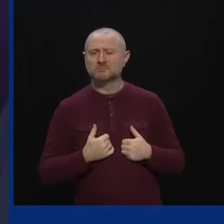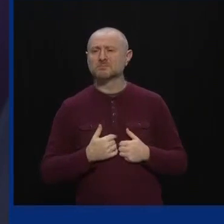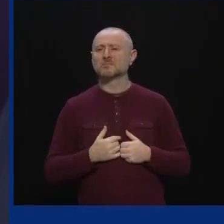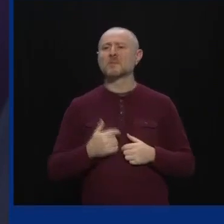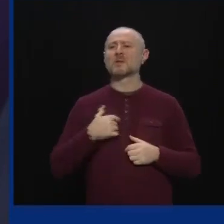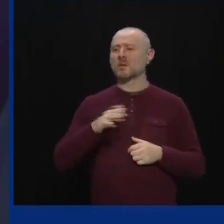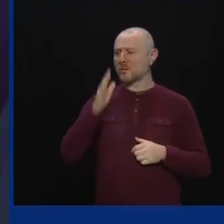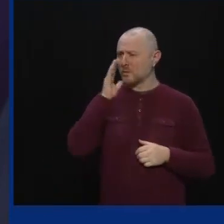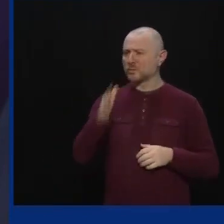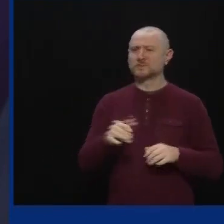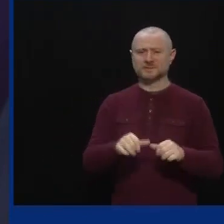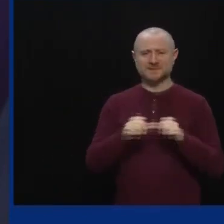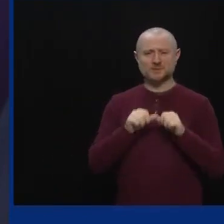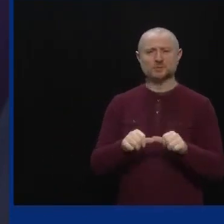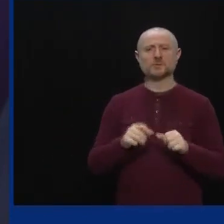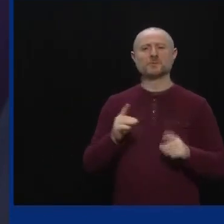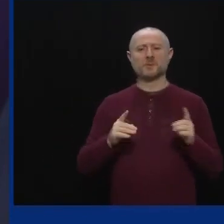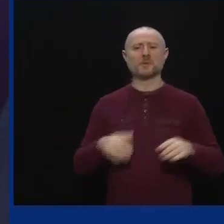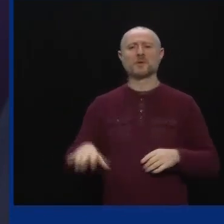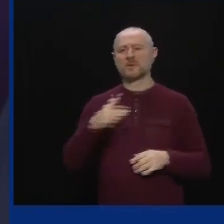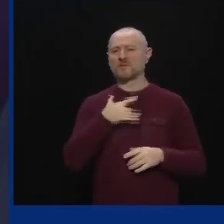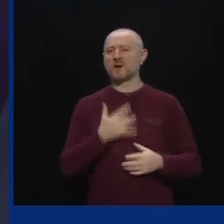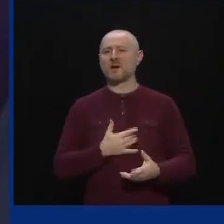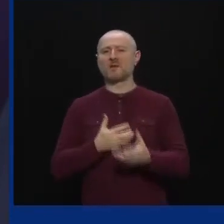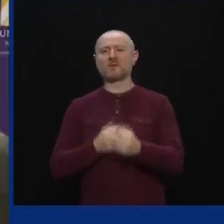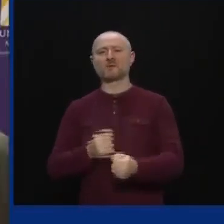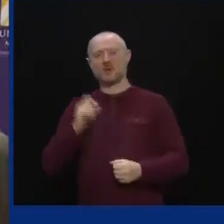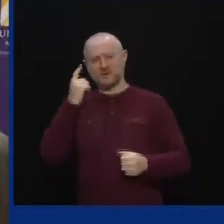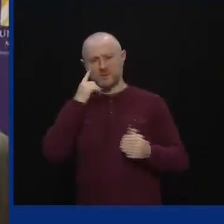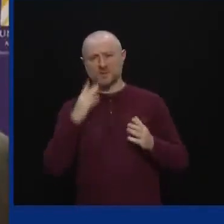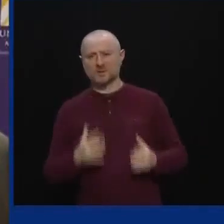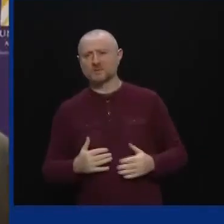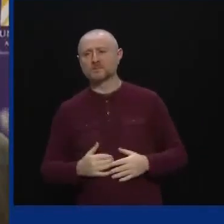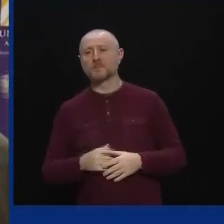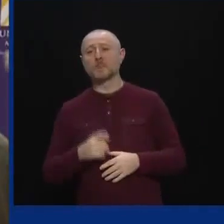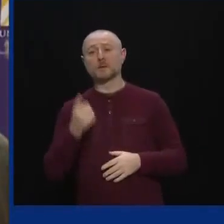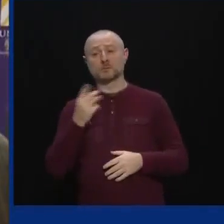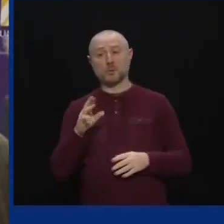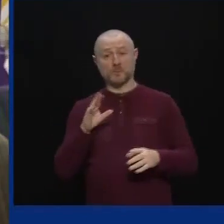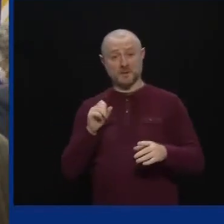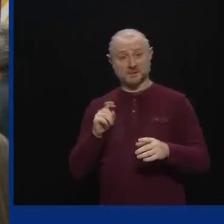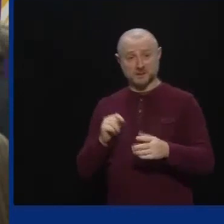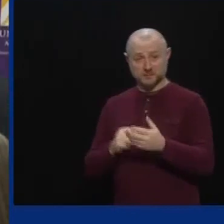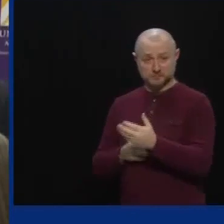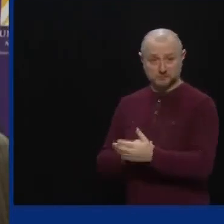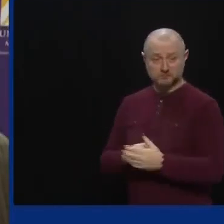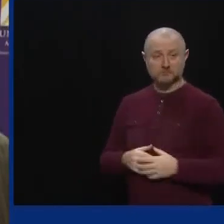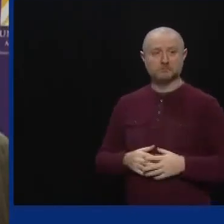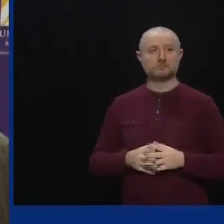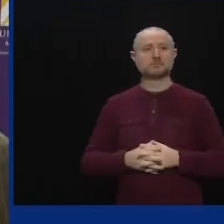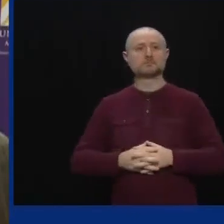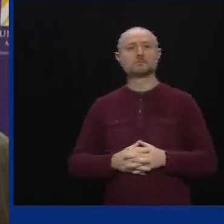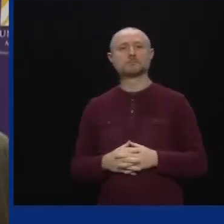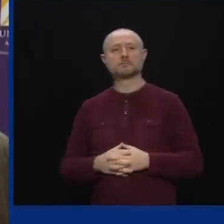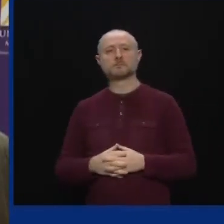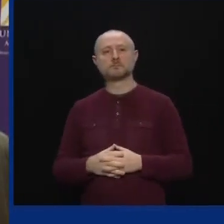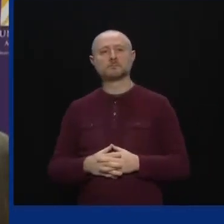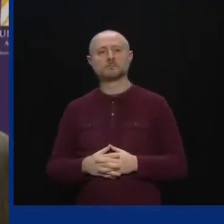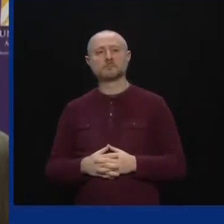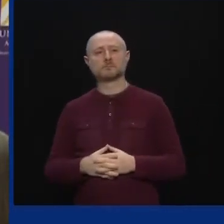DOING THAT AND MAKING SURE THAT THERE'S PROPER REIMBURSEMENTS WHERE NECESSARY. AND WE'RE ALL GOING TO GO FORWARD WITH THE RENEWED SINCE